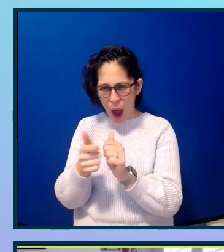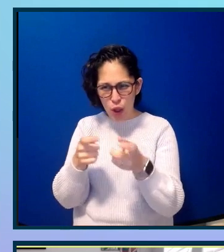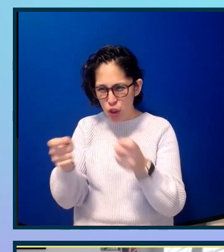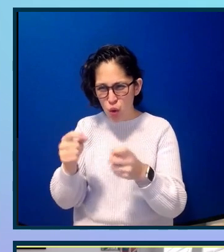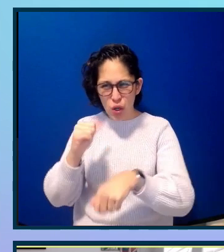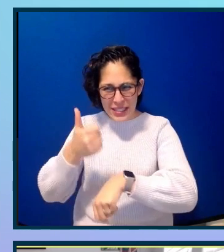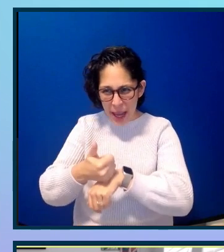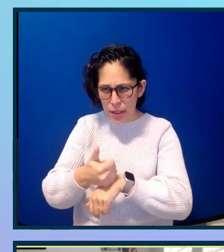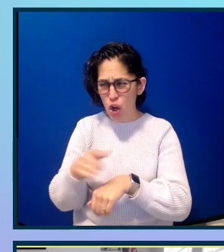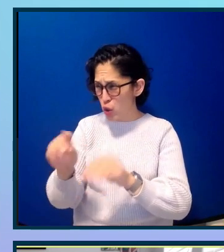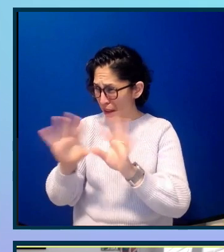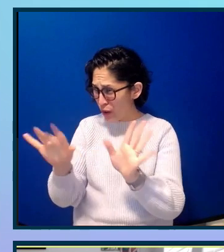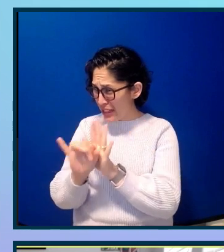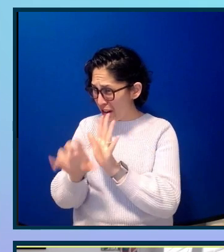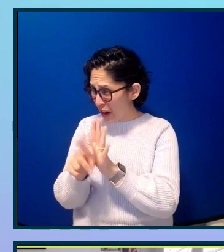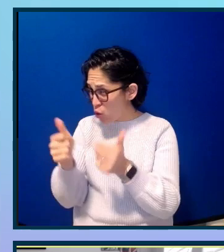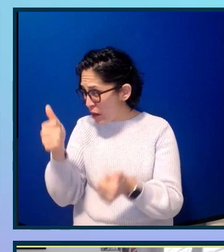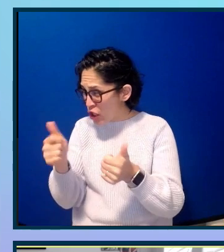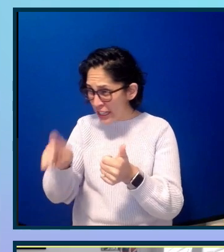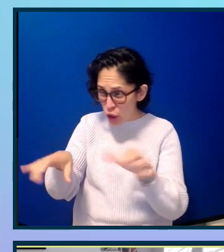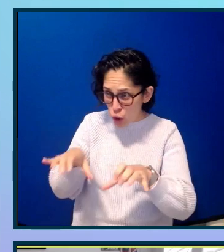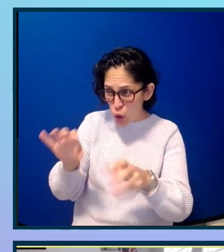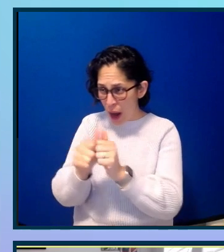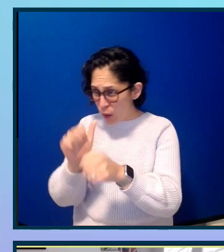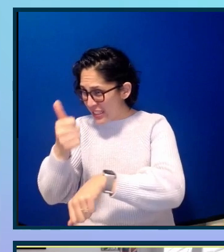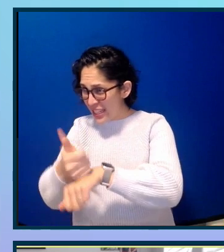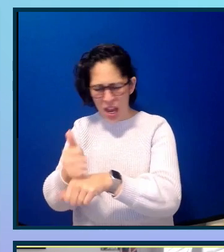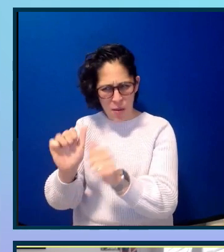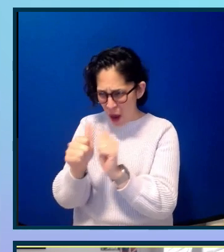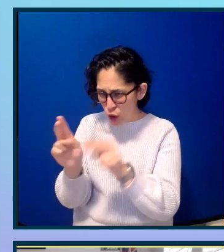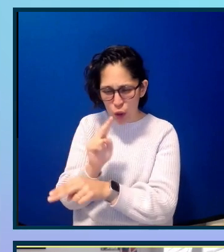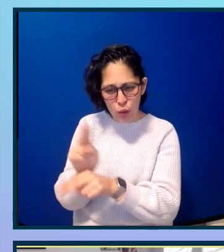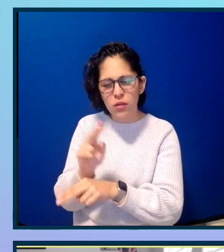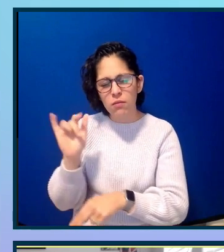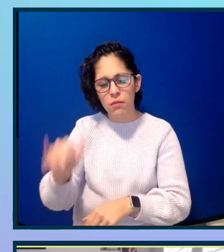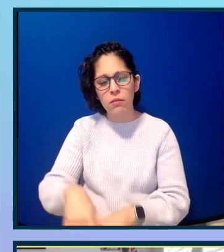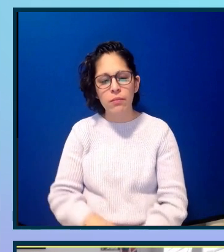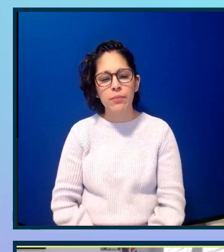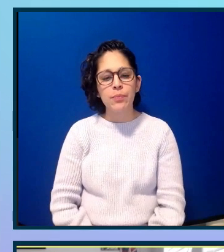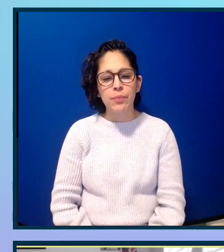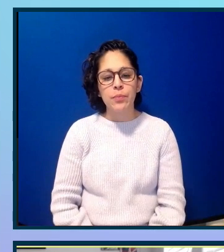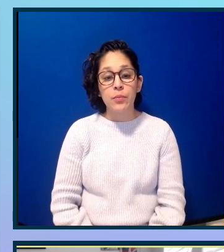Are you clearly identifying in how they're set up, how they're meant to be used? And then finally, for Allison,